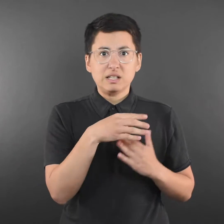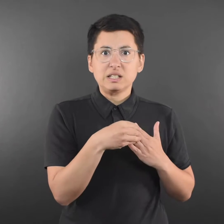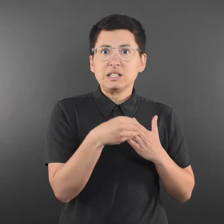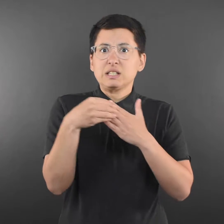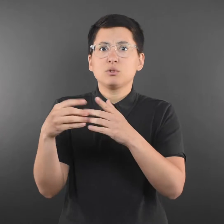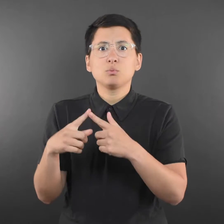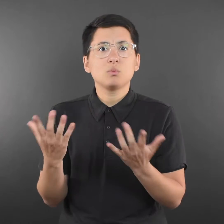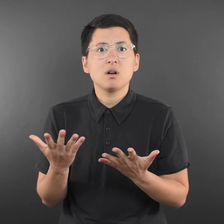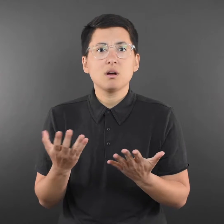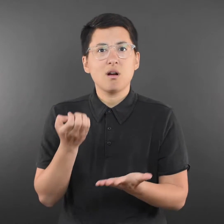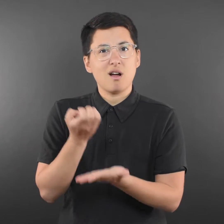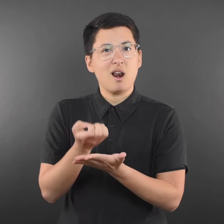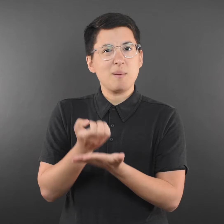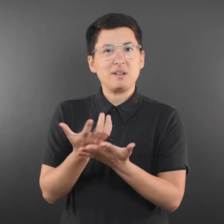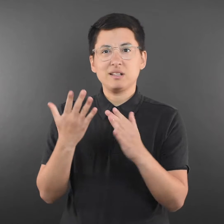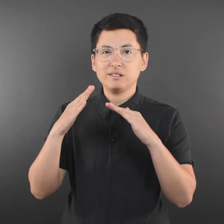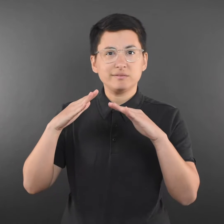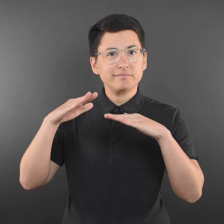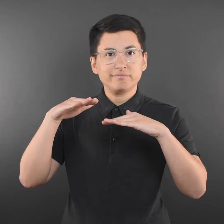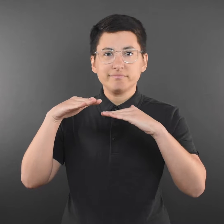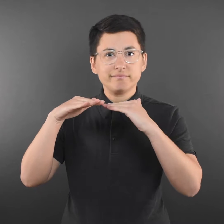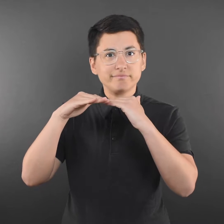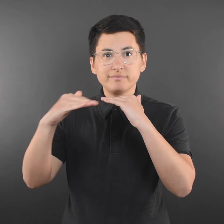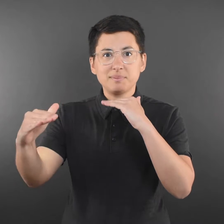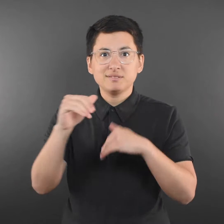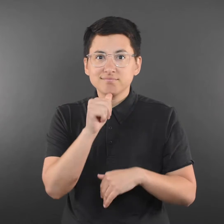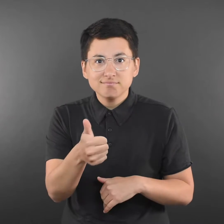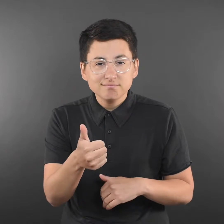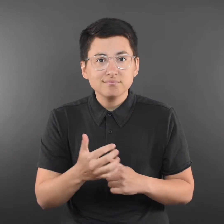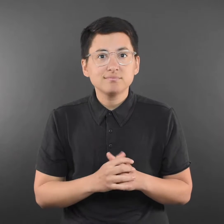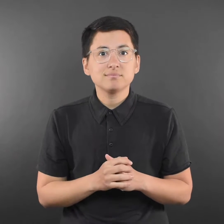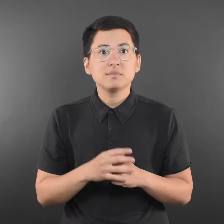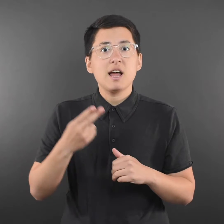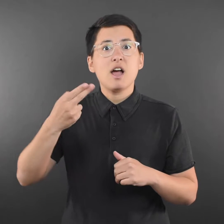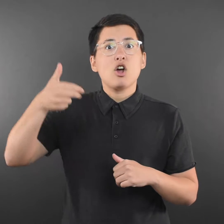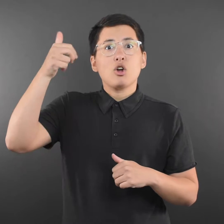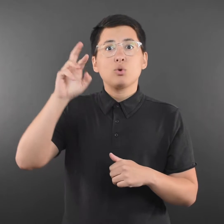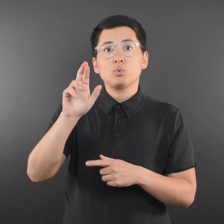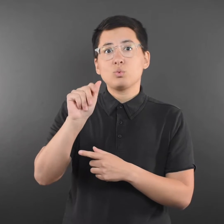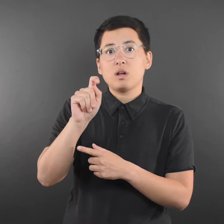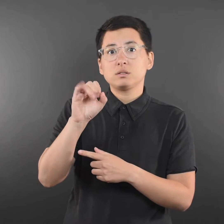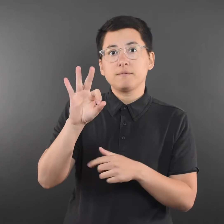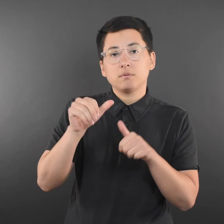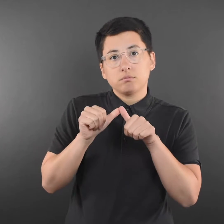They can lead to economic instability, higher rates of chronic health conditions,